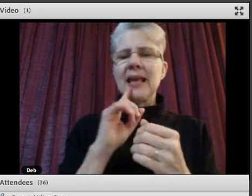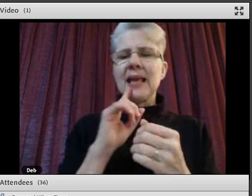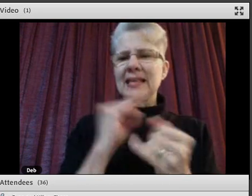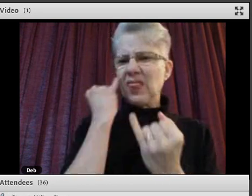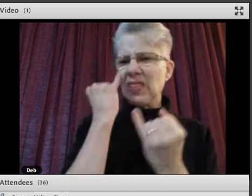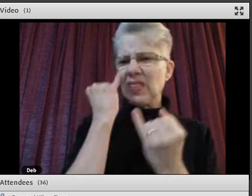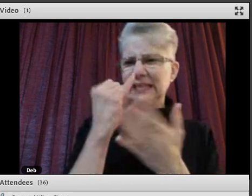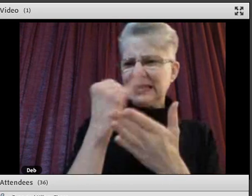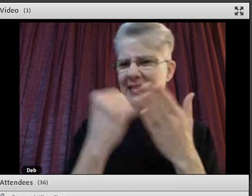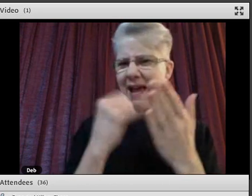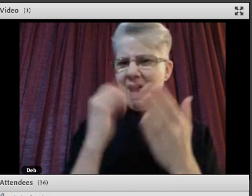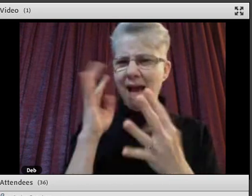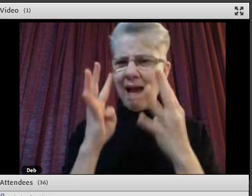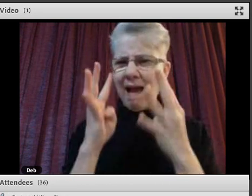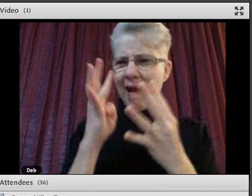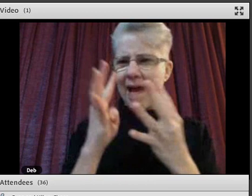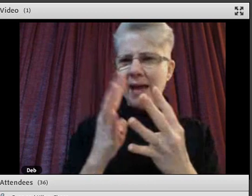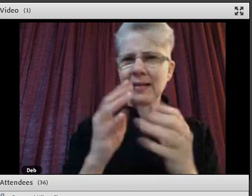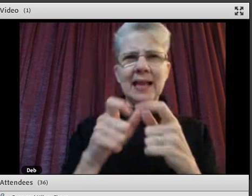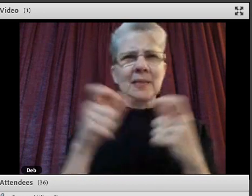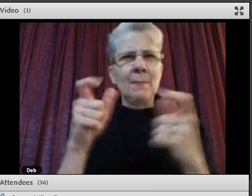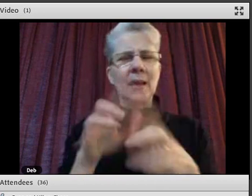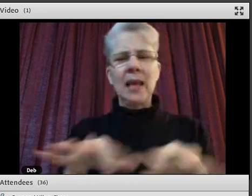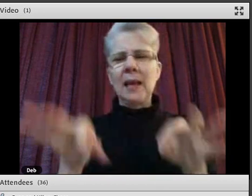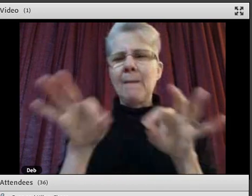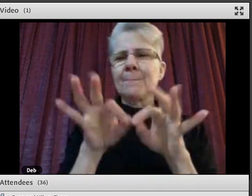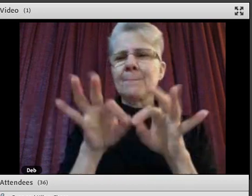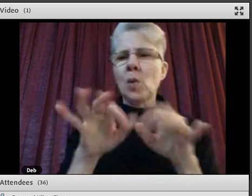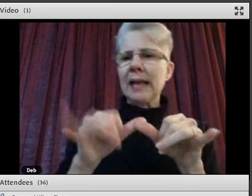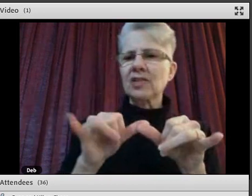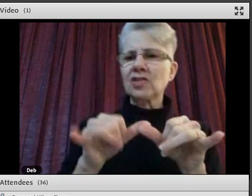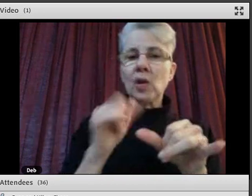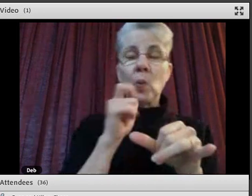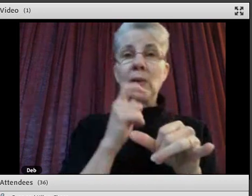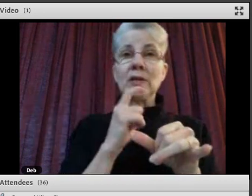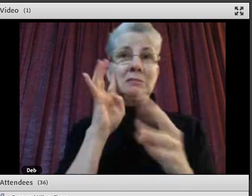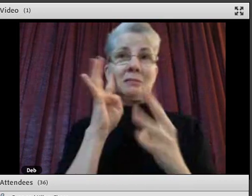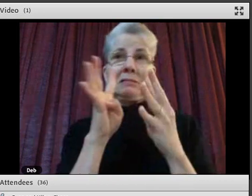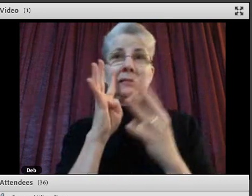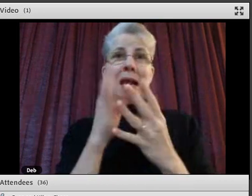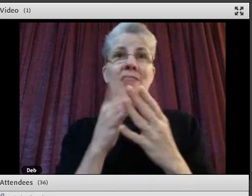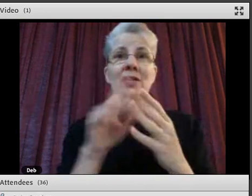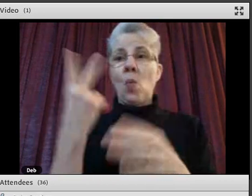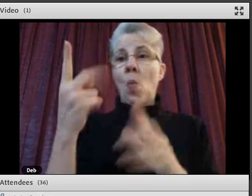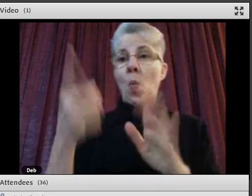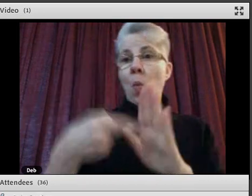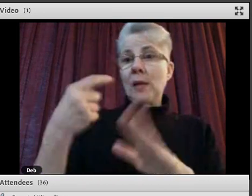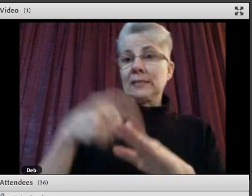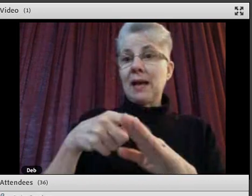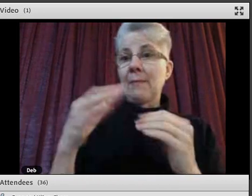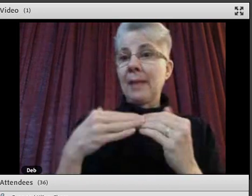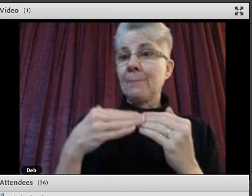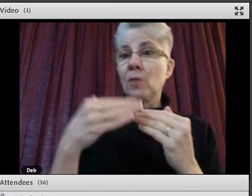iterative design is huge in teaching kids Engineering. Teaching them that, "Hey, we don't just design things once